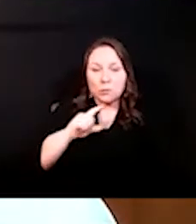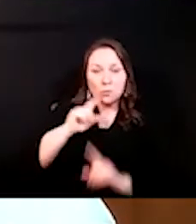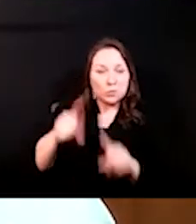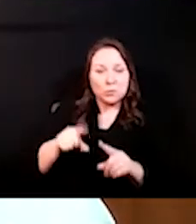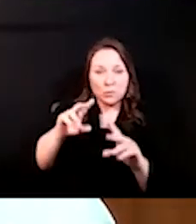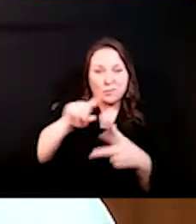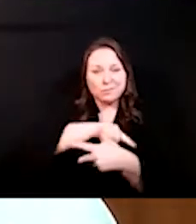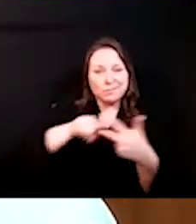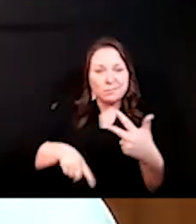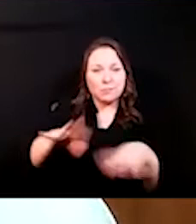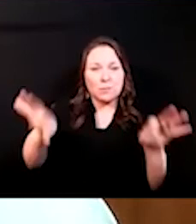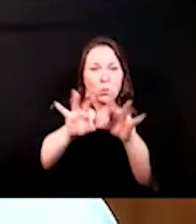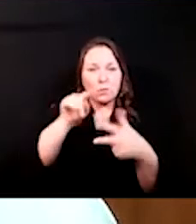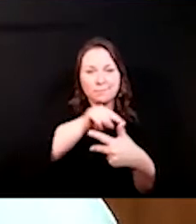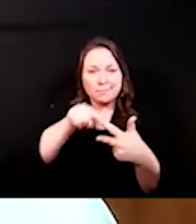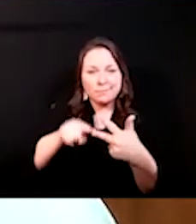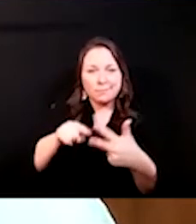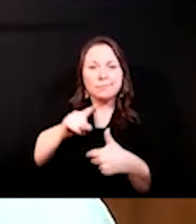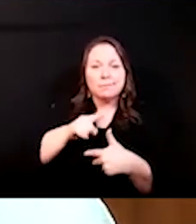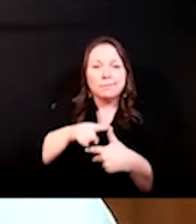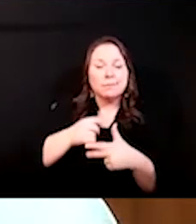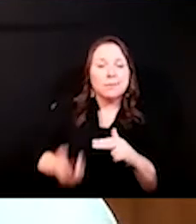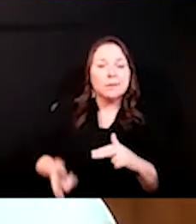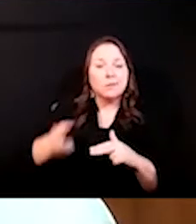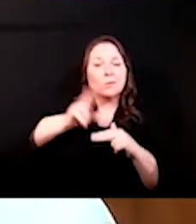» WELL, AMERICARES' RESPONSE HAS FOCUSED ON THREE KEY AREAS